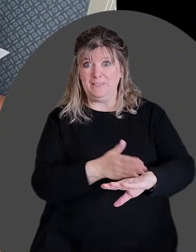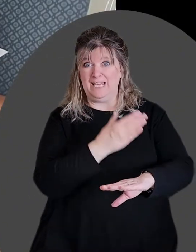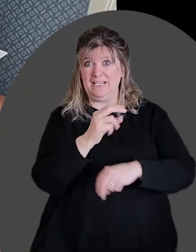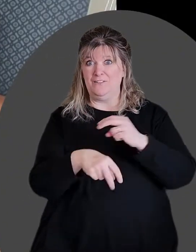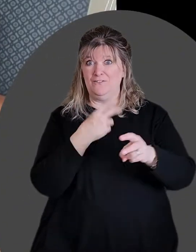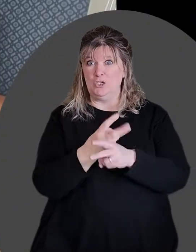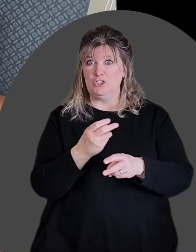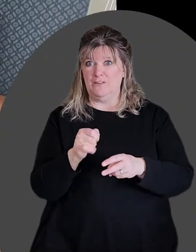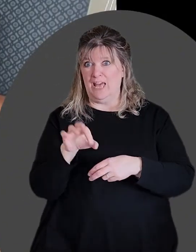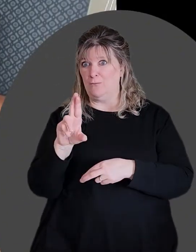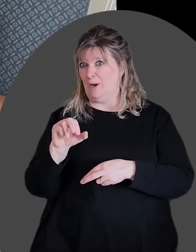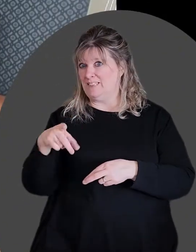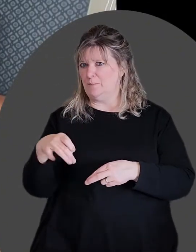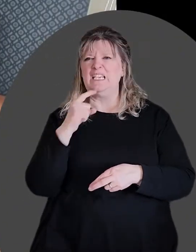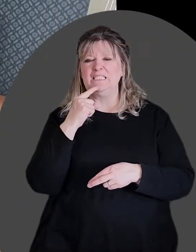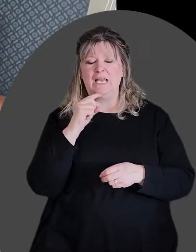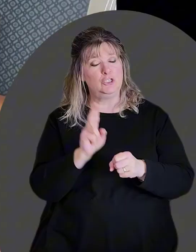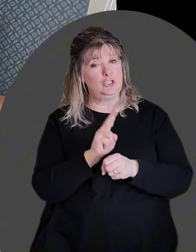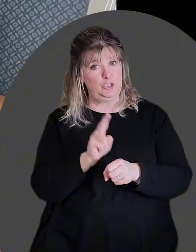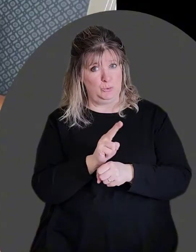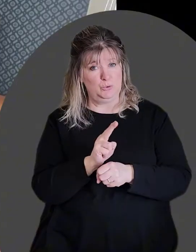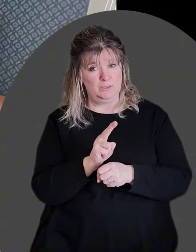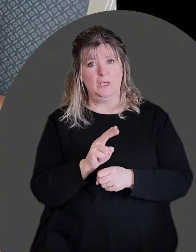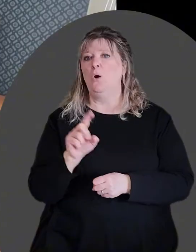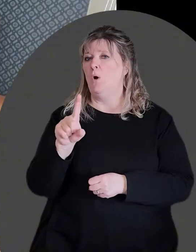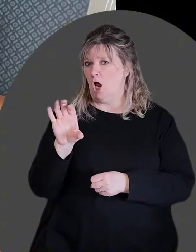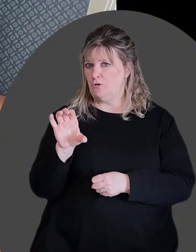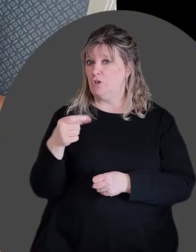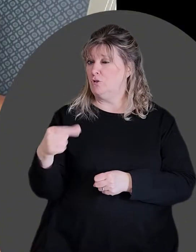Beatons that says to use 100 green walnuts